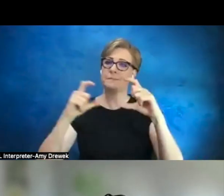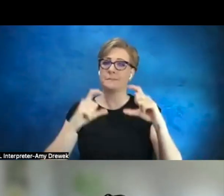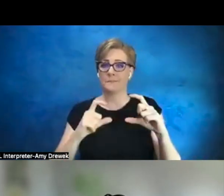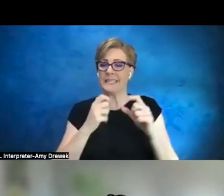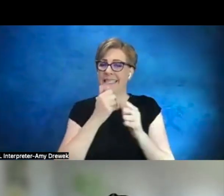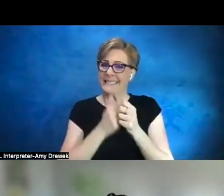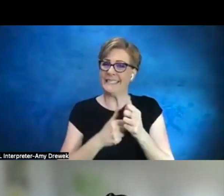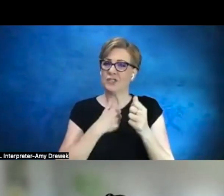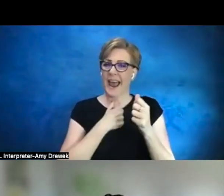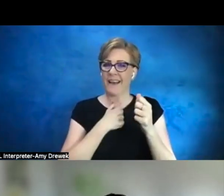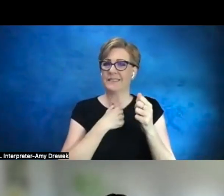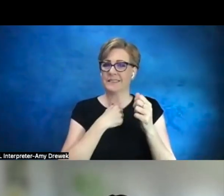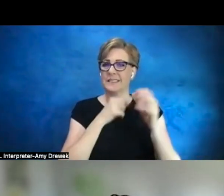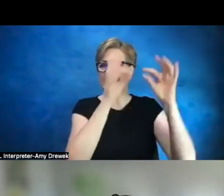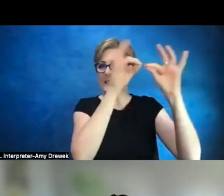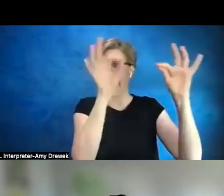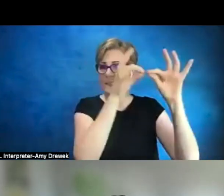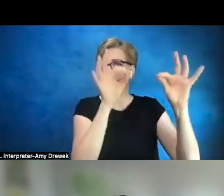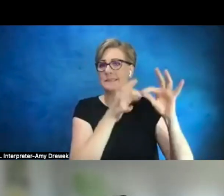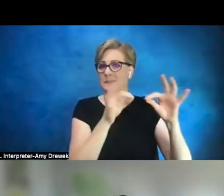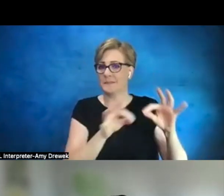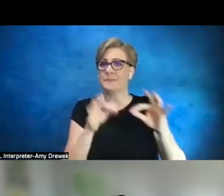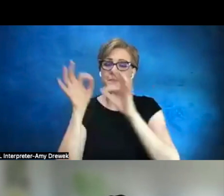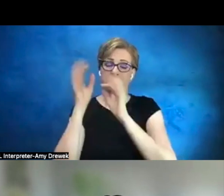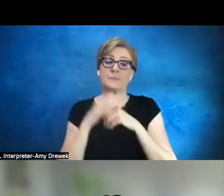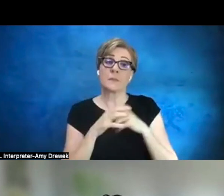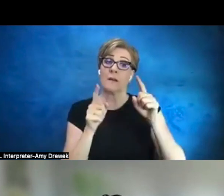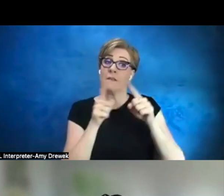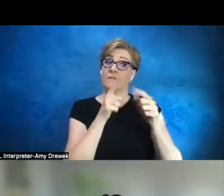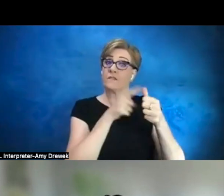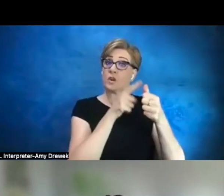There's five of them. The first one says that the Disability Mentoring Day goals,